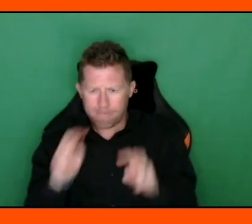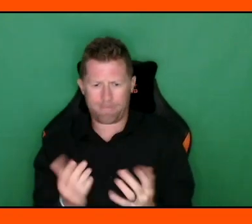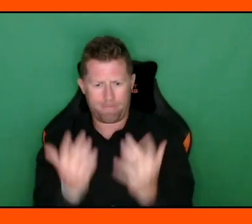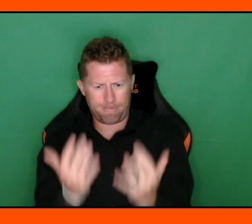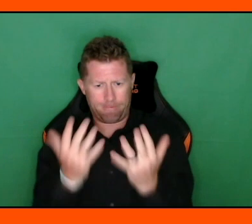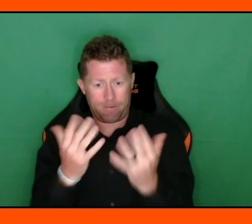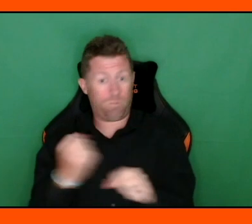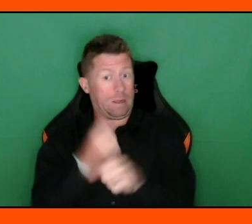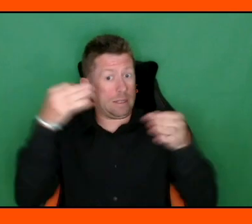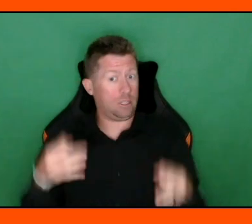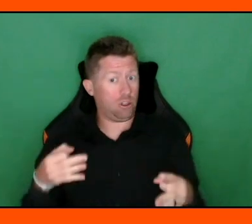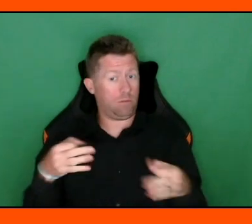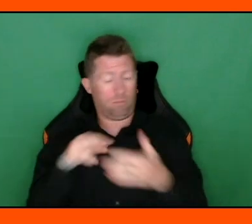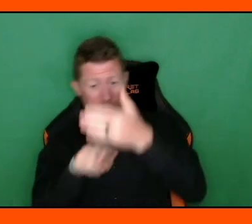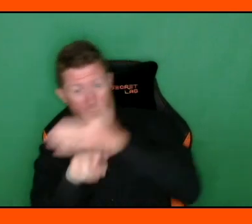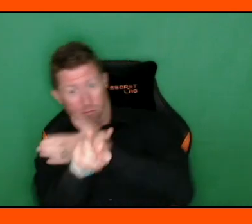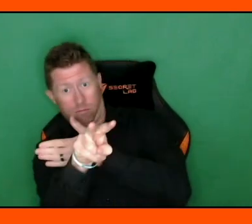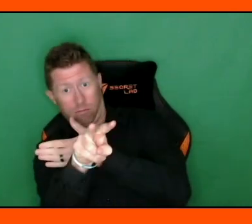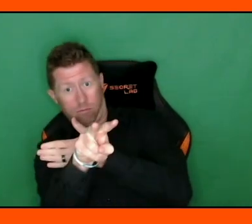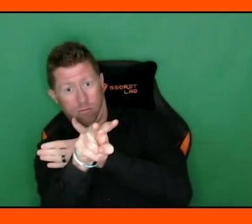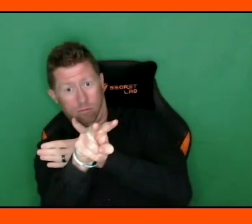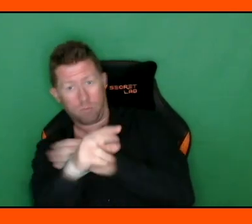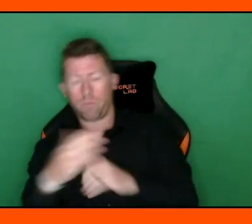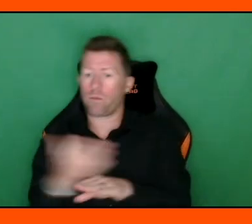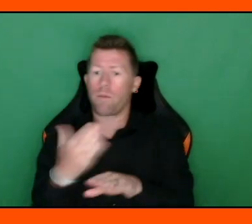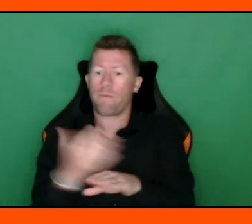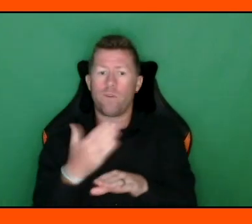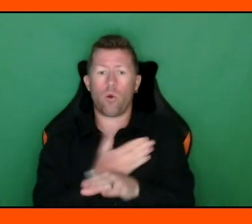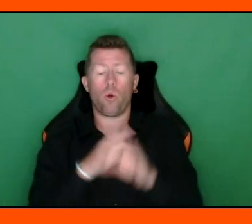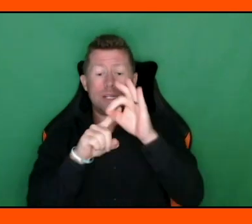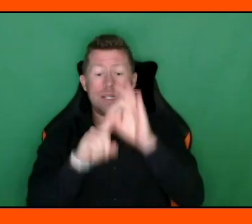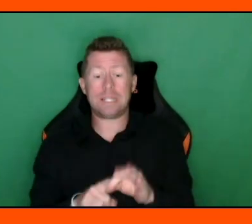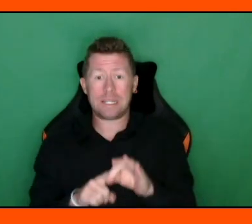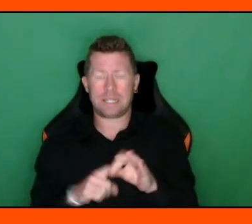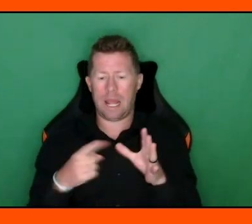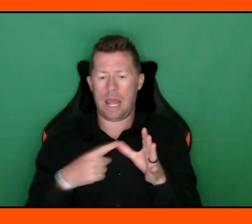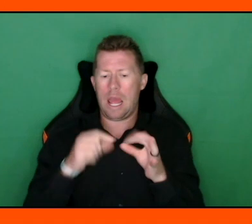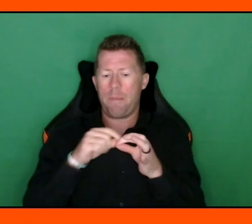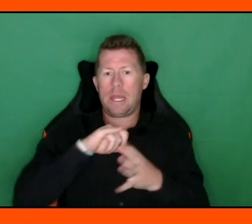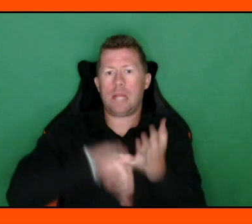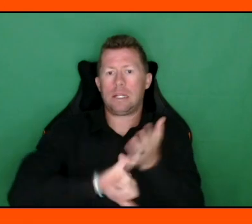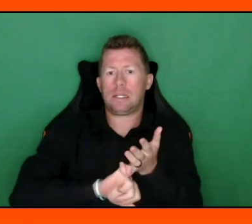Prior to every census the Australian Bureau of Statistics makes a recommendation to the Australian government on the topics